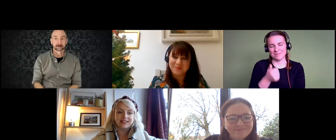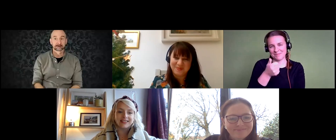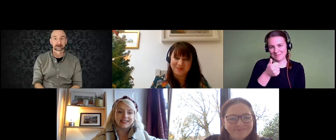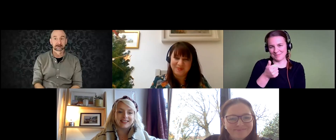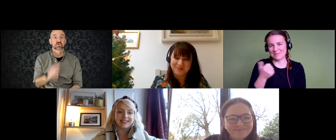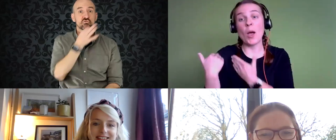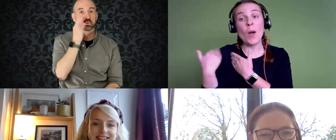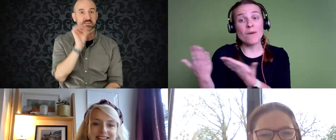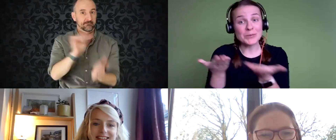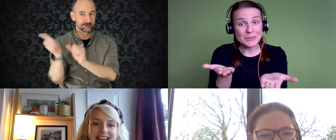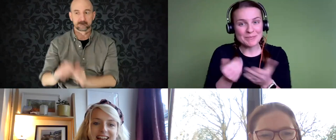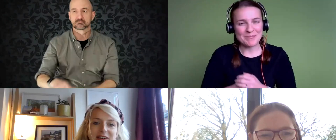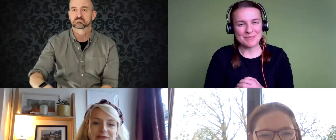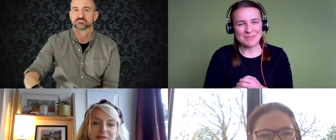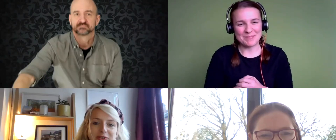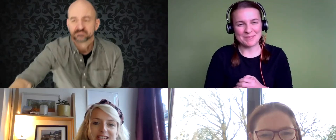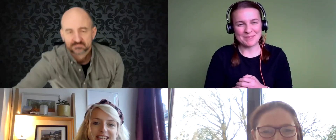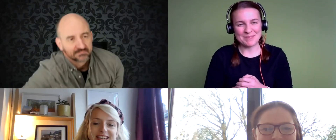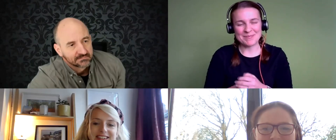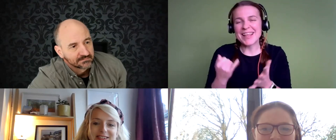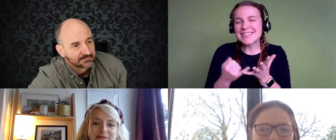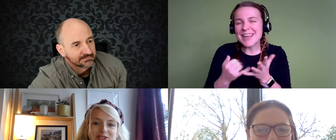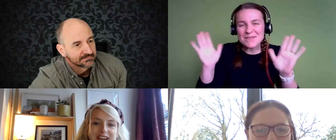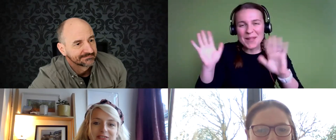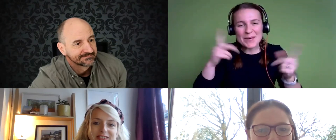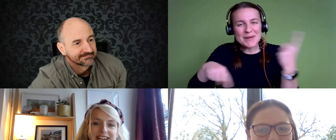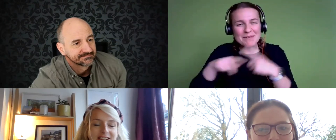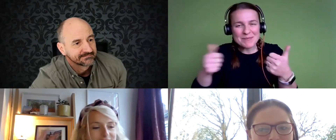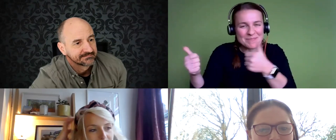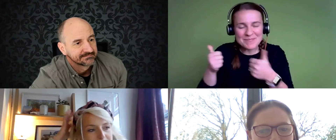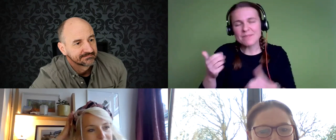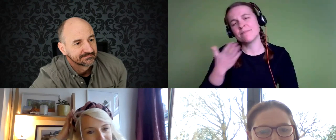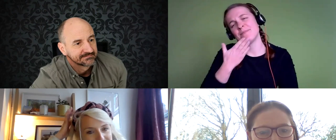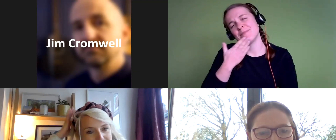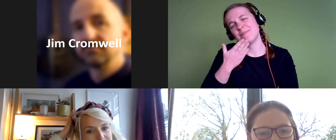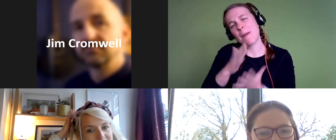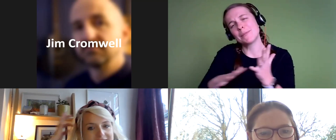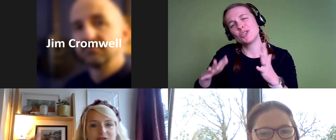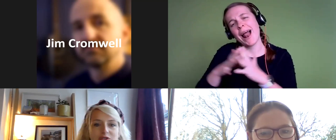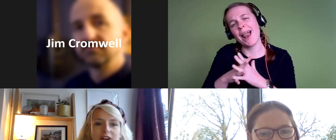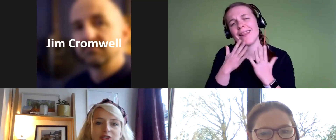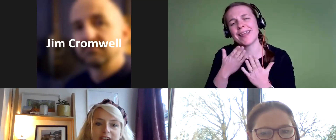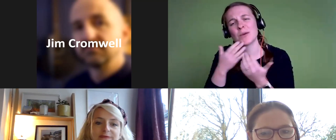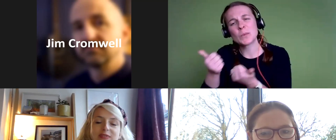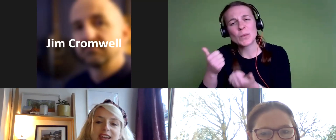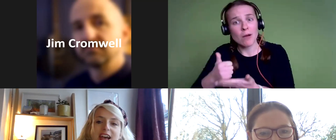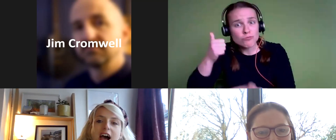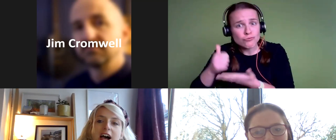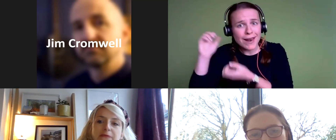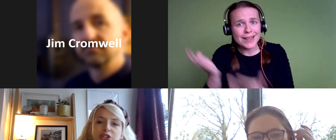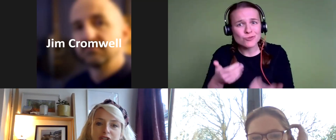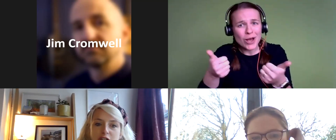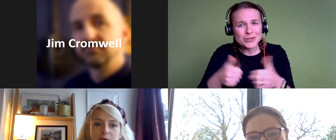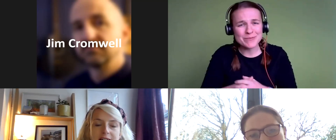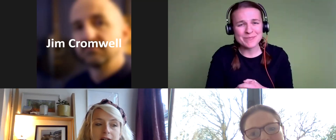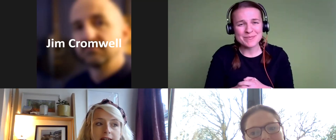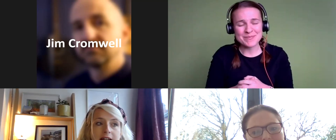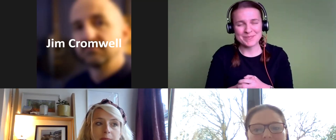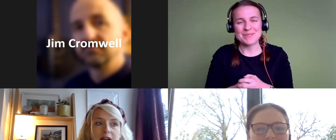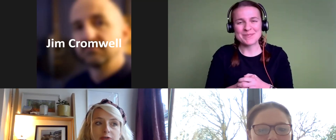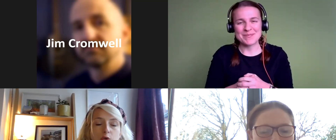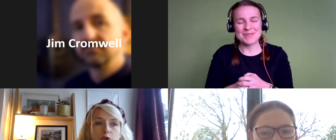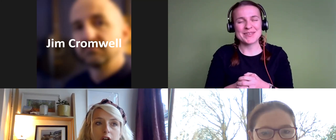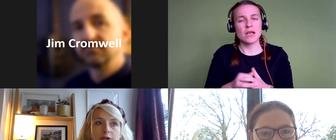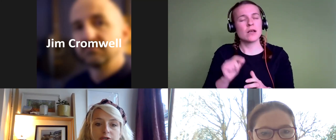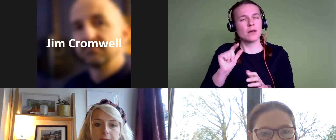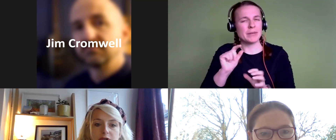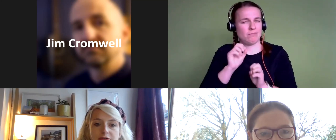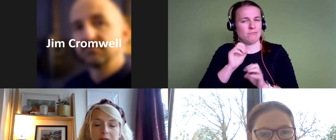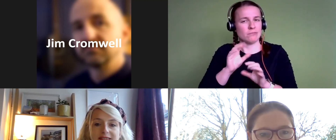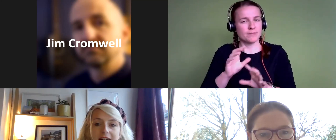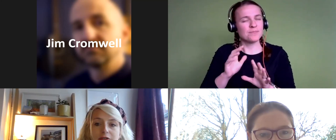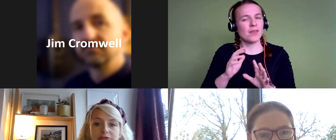talking for far too long now, so I am going to do